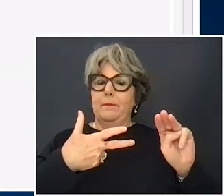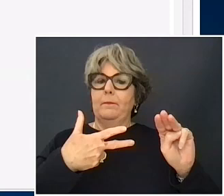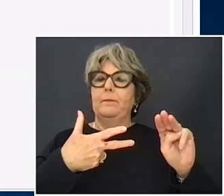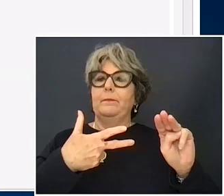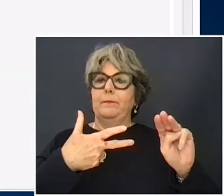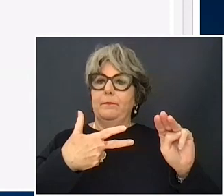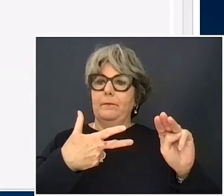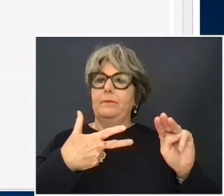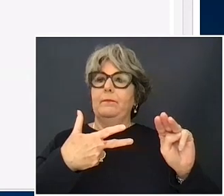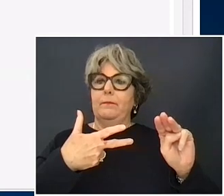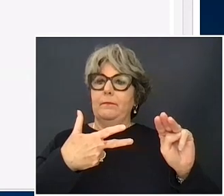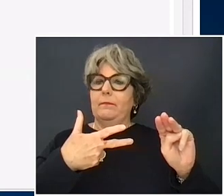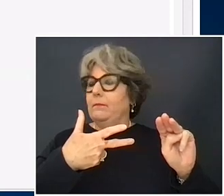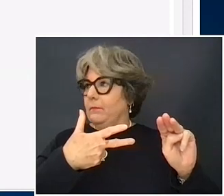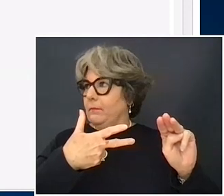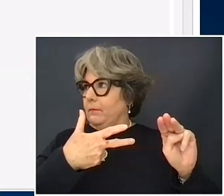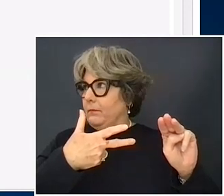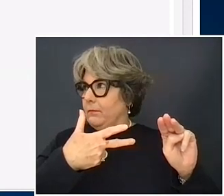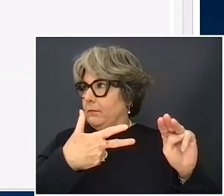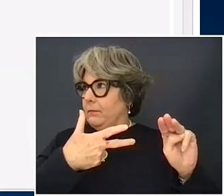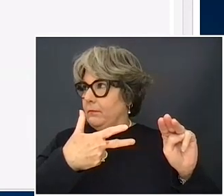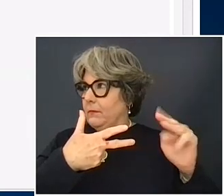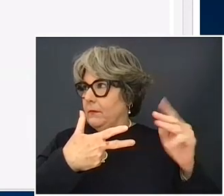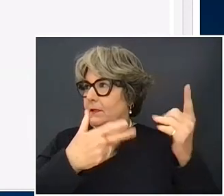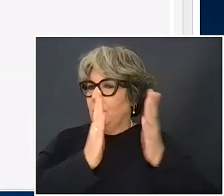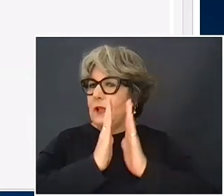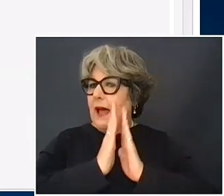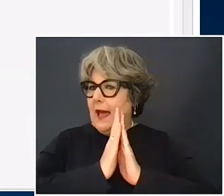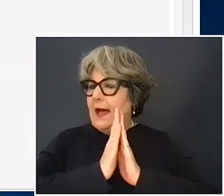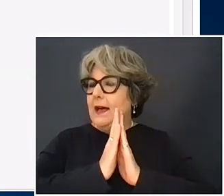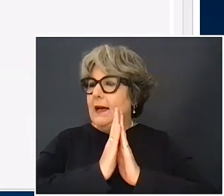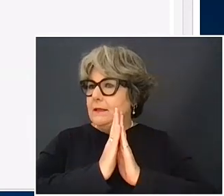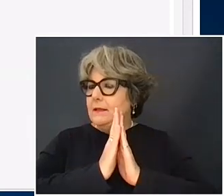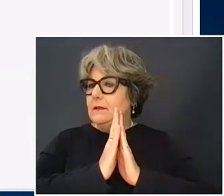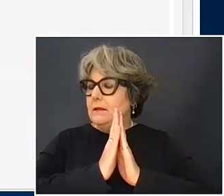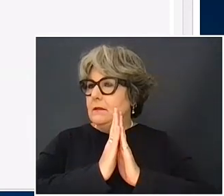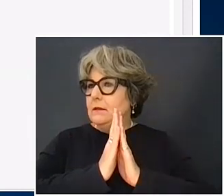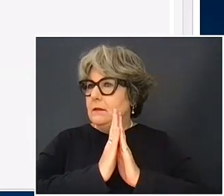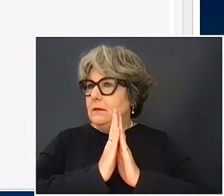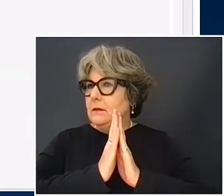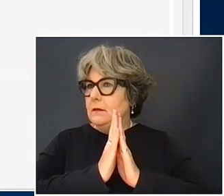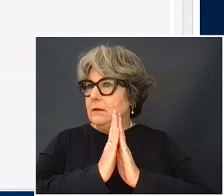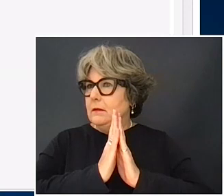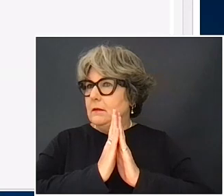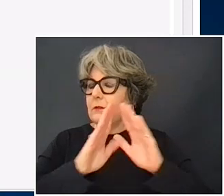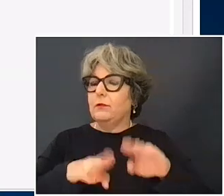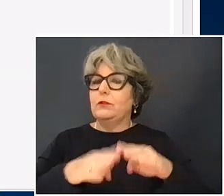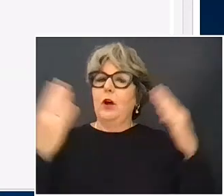request of some committee folks. So I think we just open up for discussion under (m).